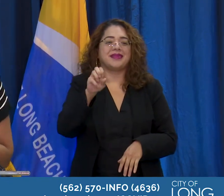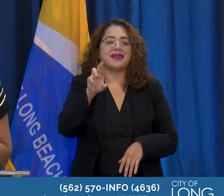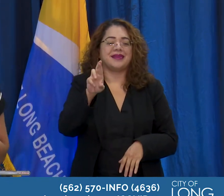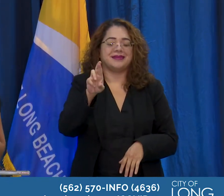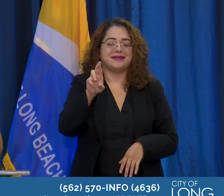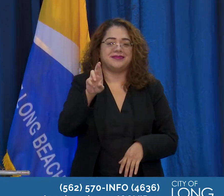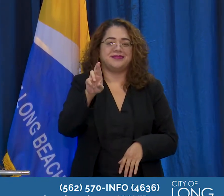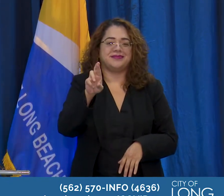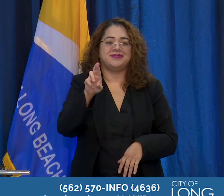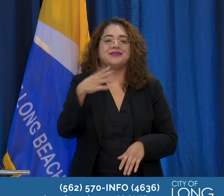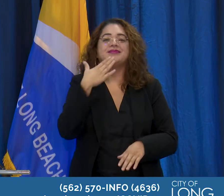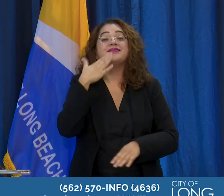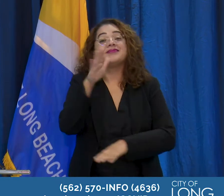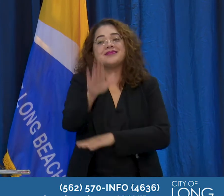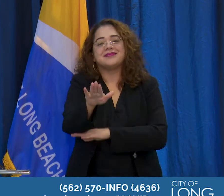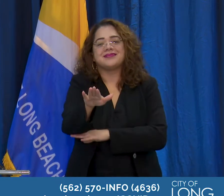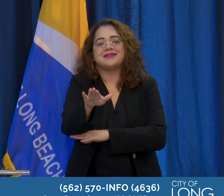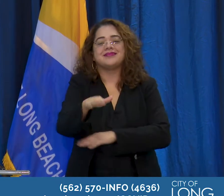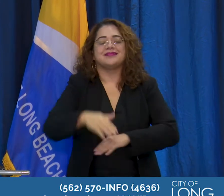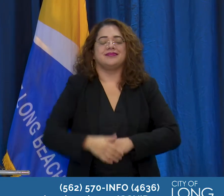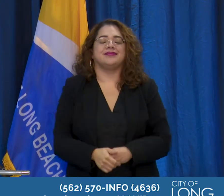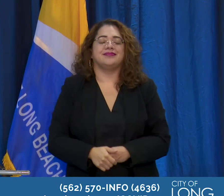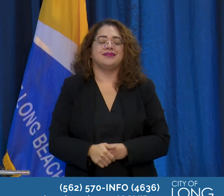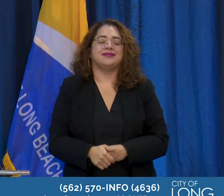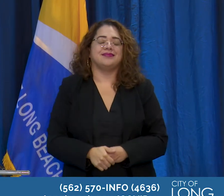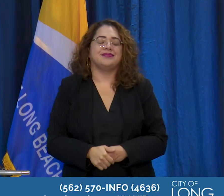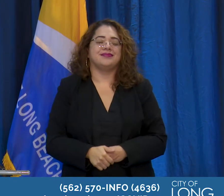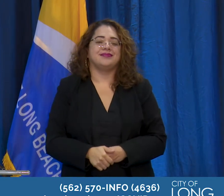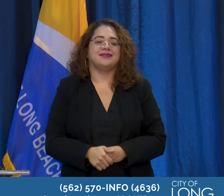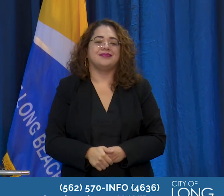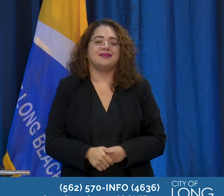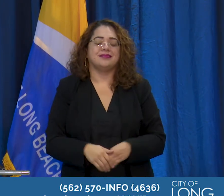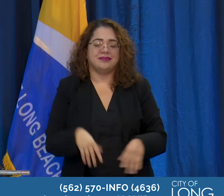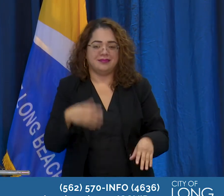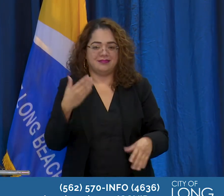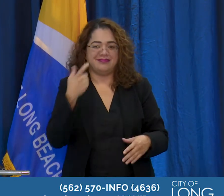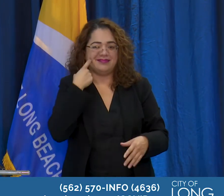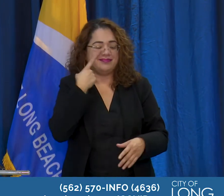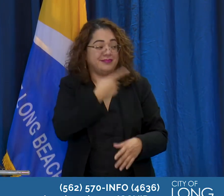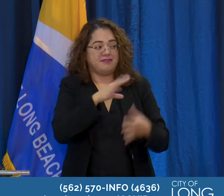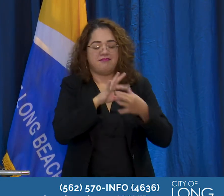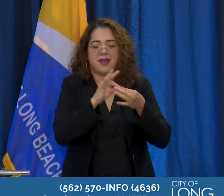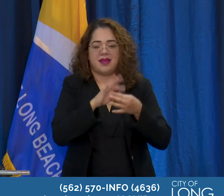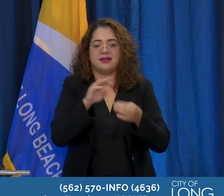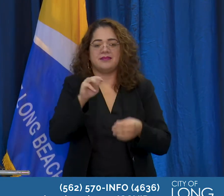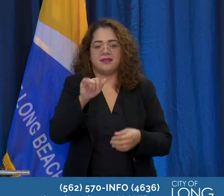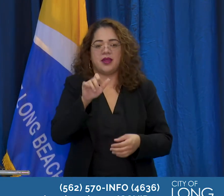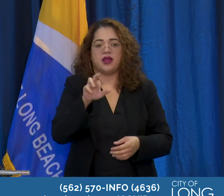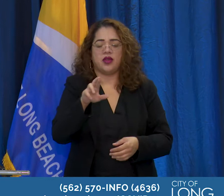Good afternoon. As the mayor mentioned, we had our mobile testing unit at West Side Christian Church